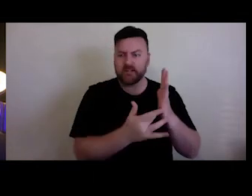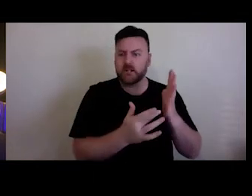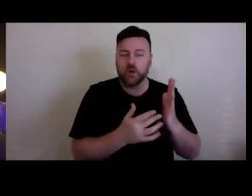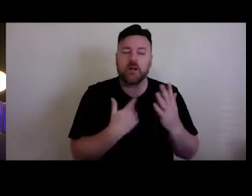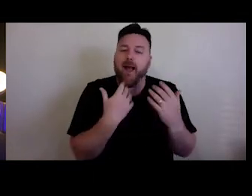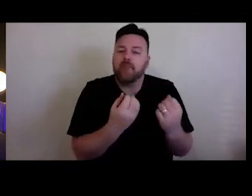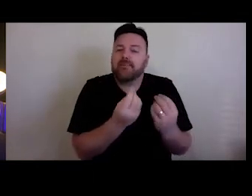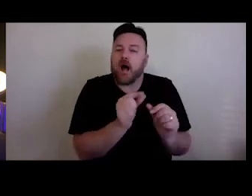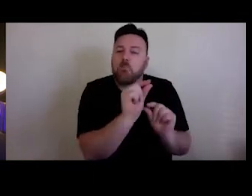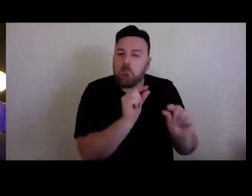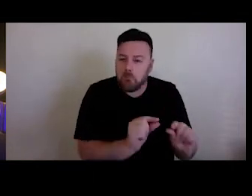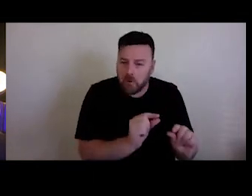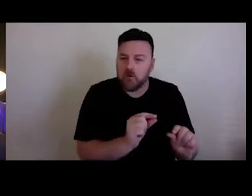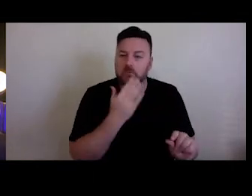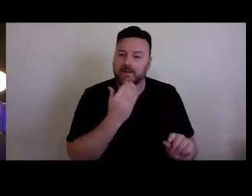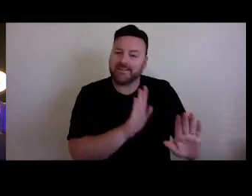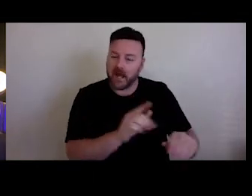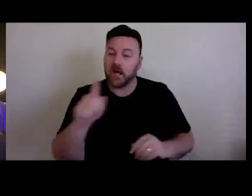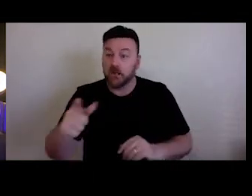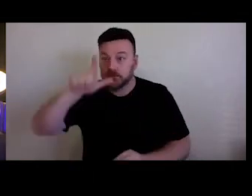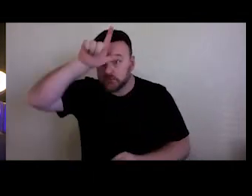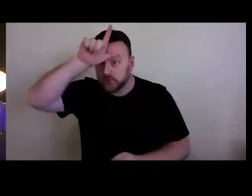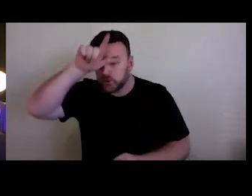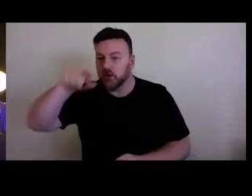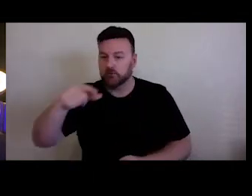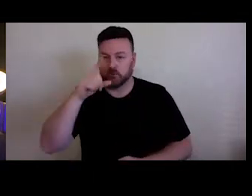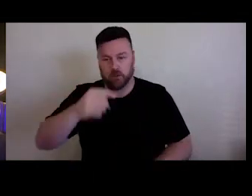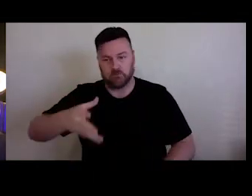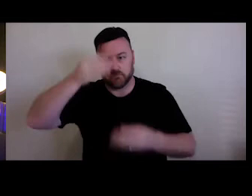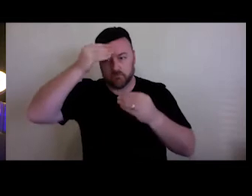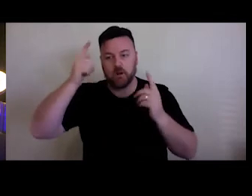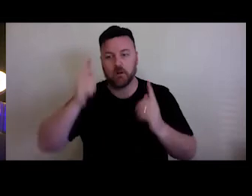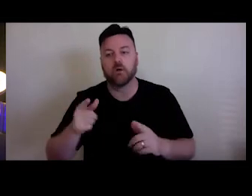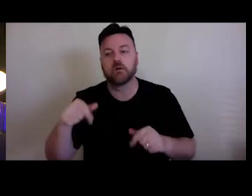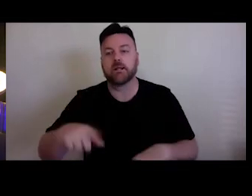and at the same time if you're just brand new to streaming, then stick around because we're going to be talking a little bit about that as